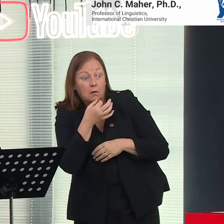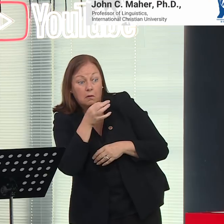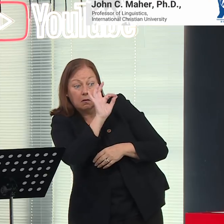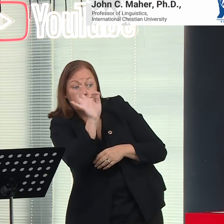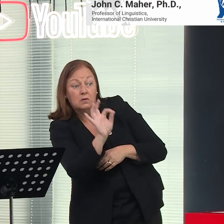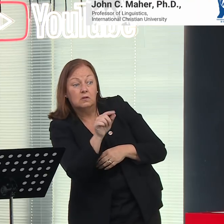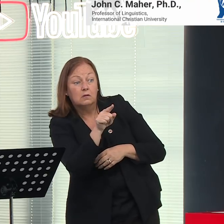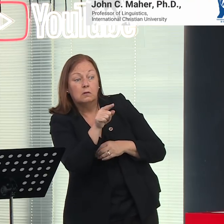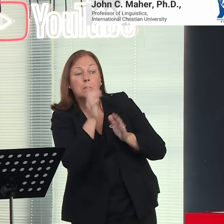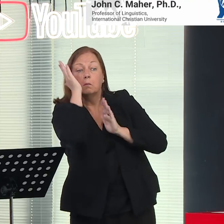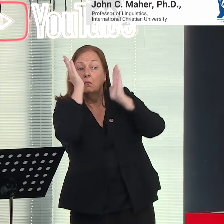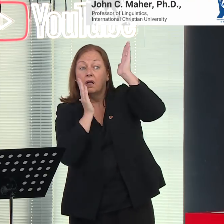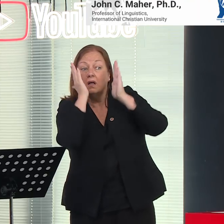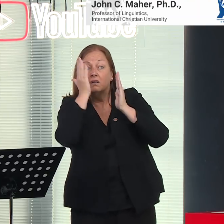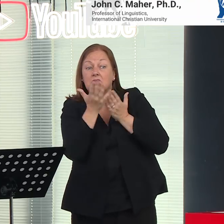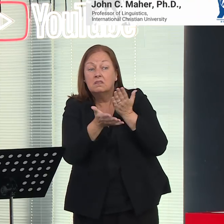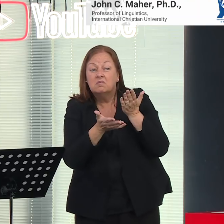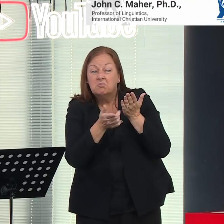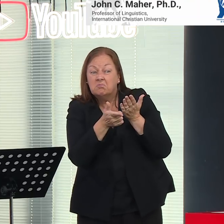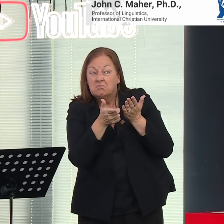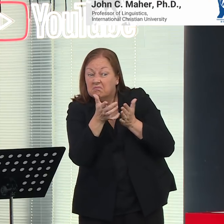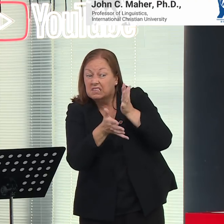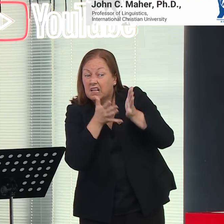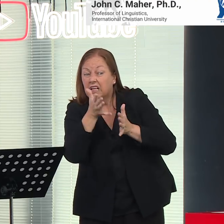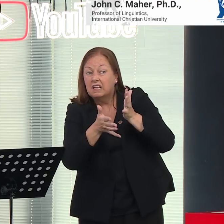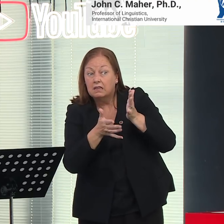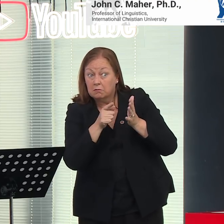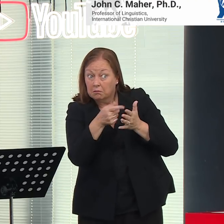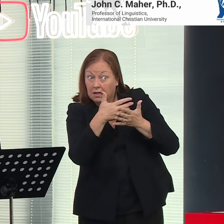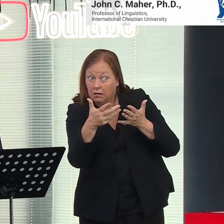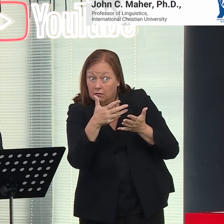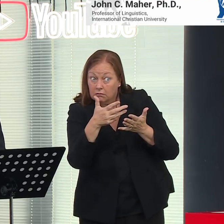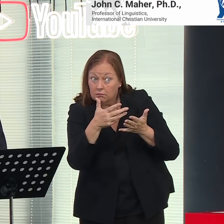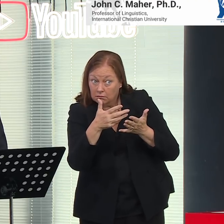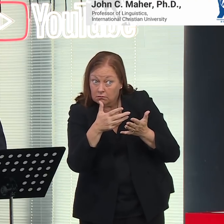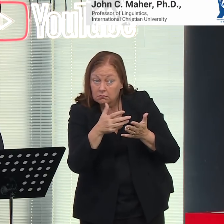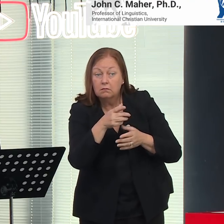If you knock on the door of any institute in the world, every expert